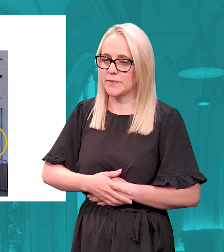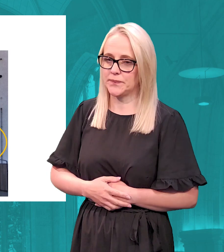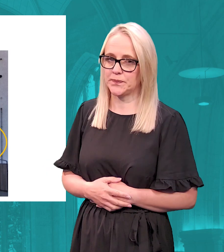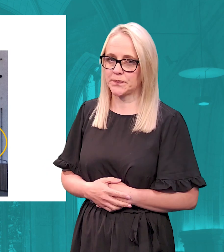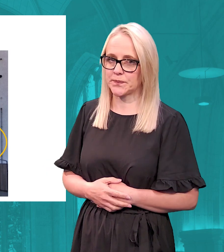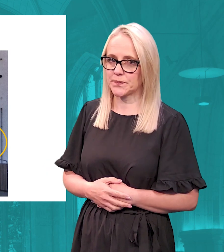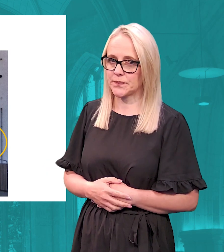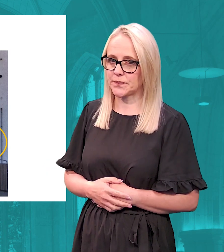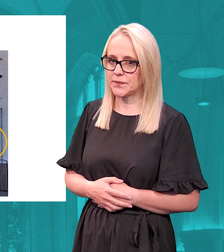And there will be more.